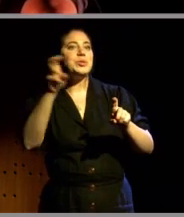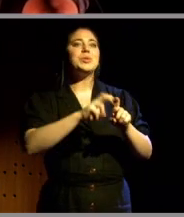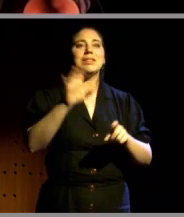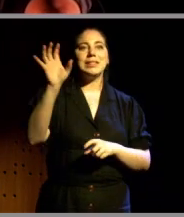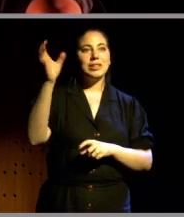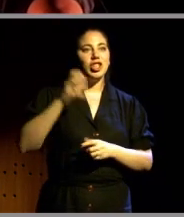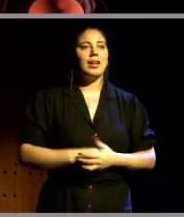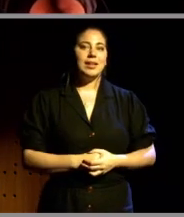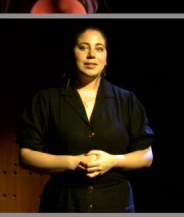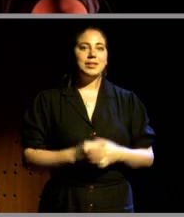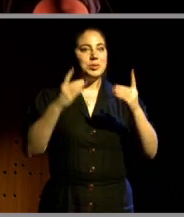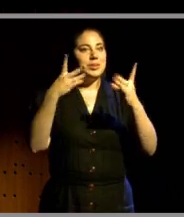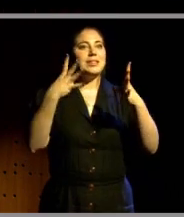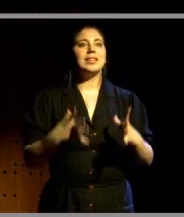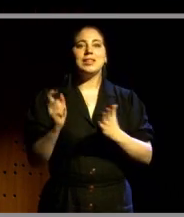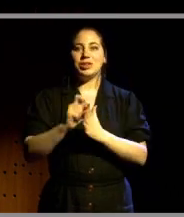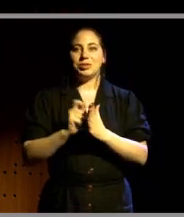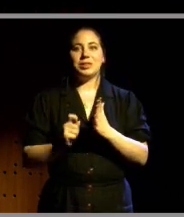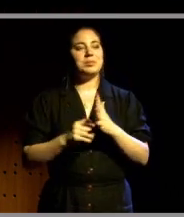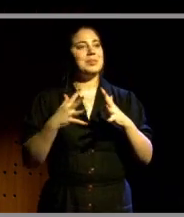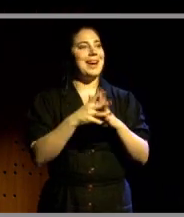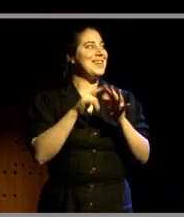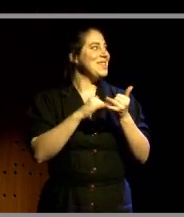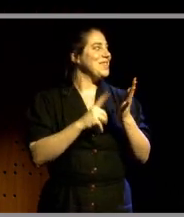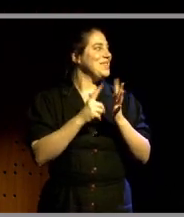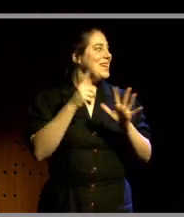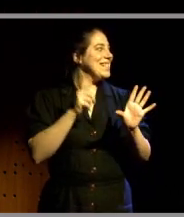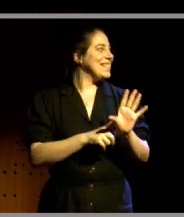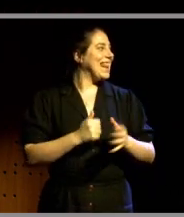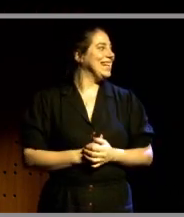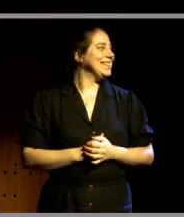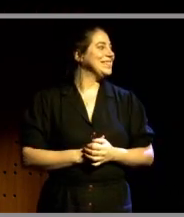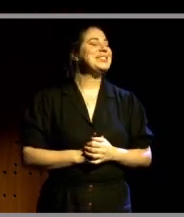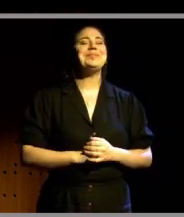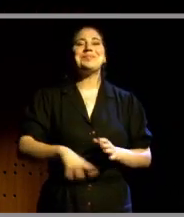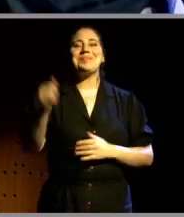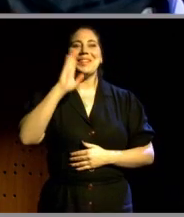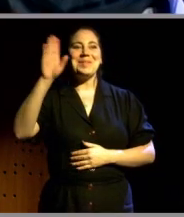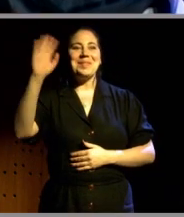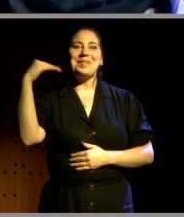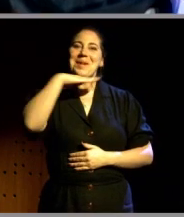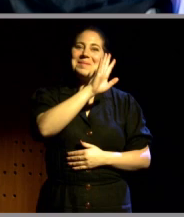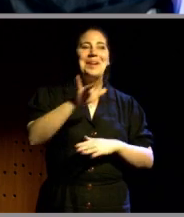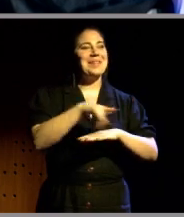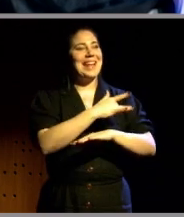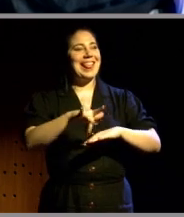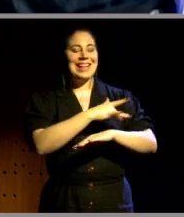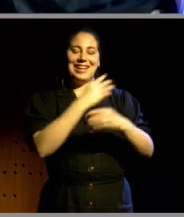directed and written by Wesley Enoch, and this year starred in '37', presented by Melbourne Theatre Company and Queensland Theatre,